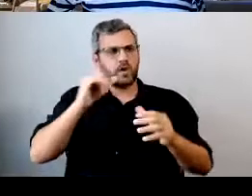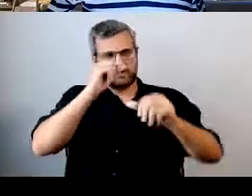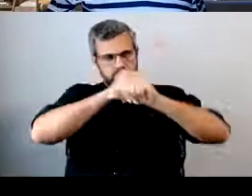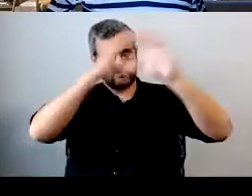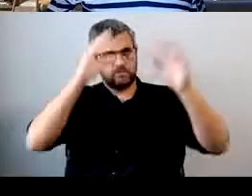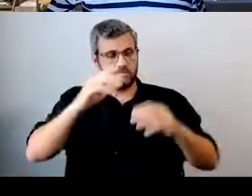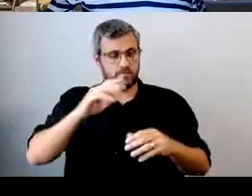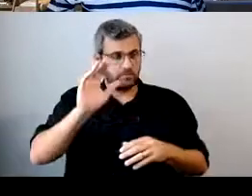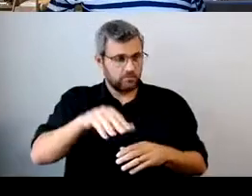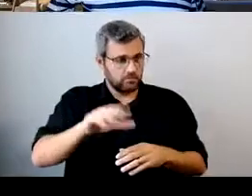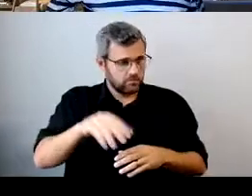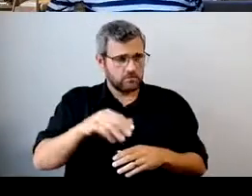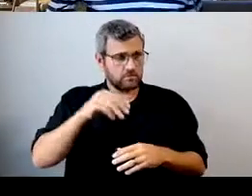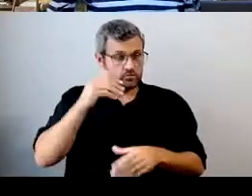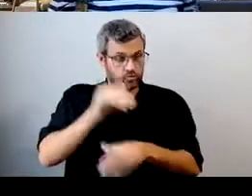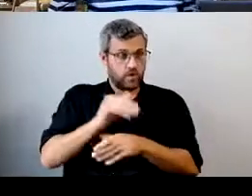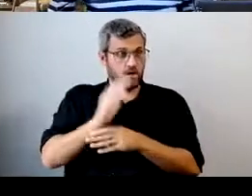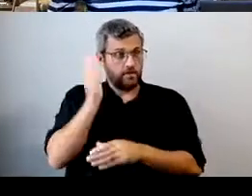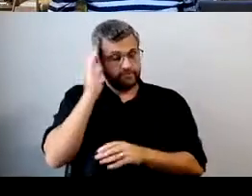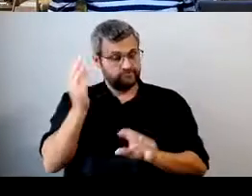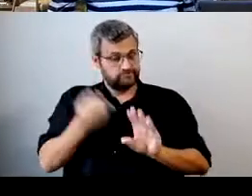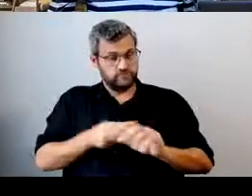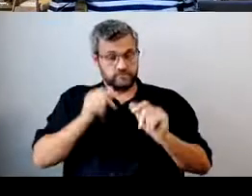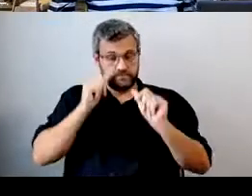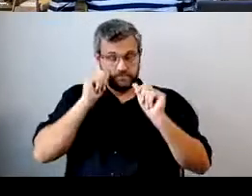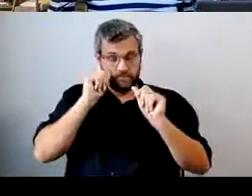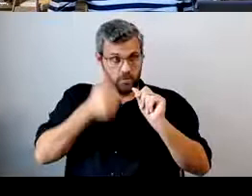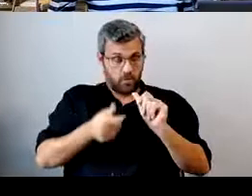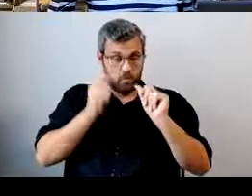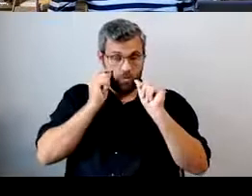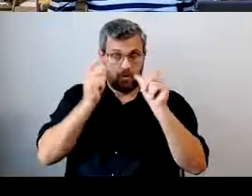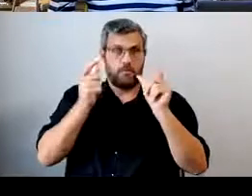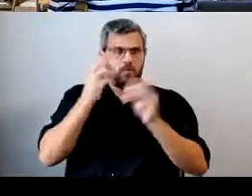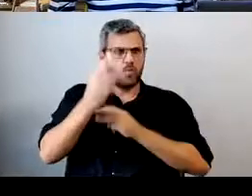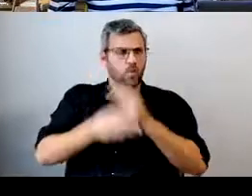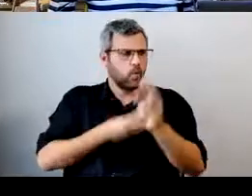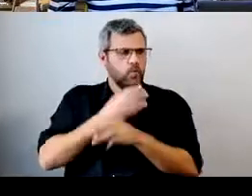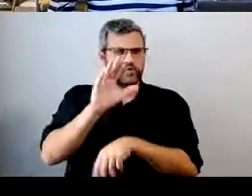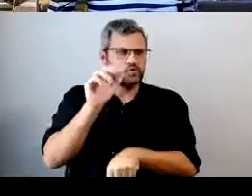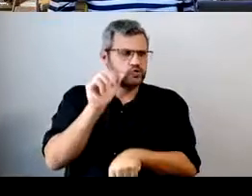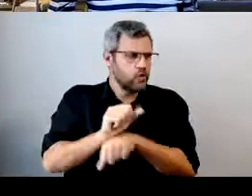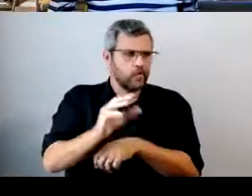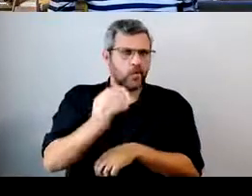and when you woke up tomorrow, the world, or the job or your home look like what you wanted it to be,